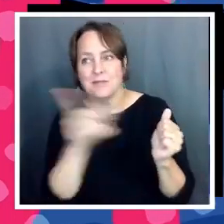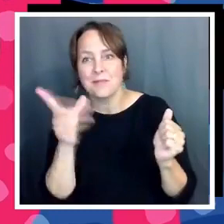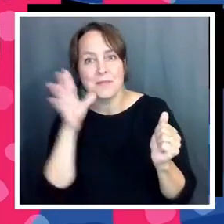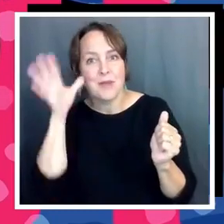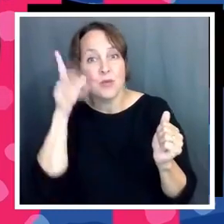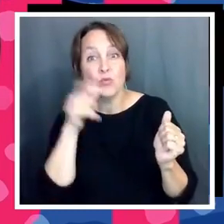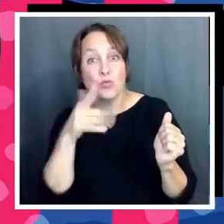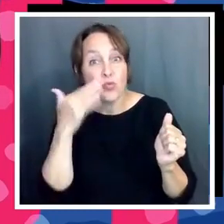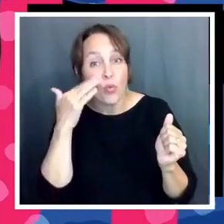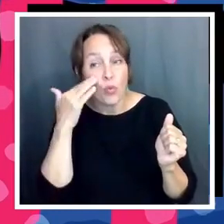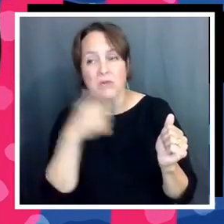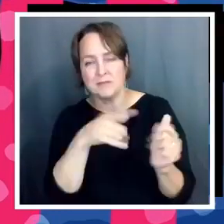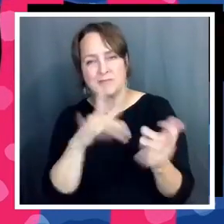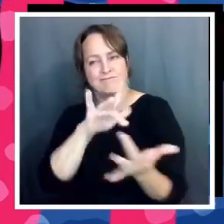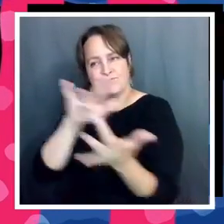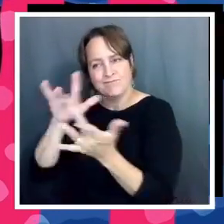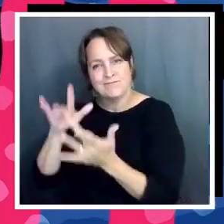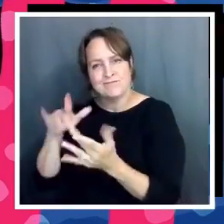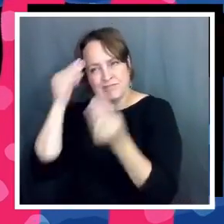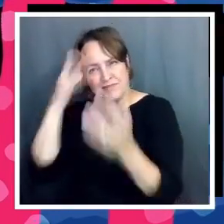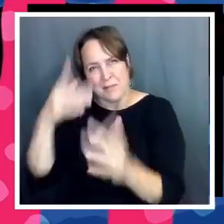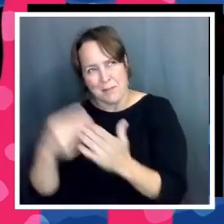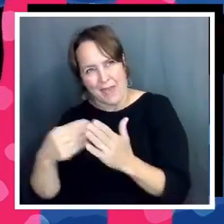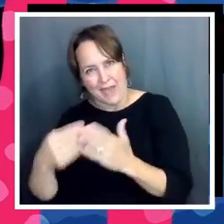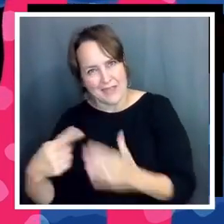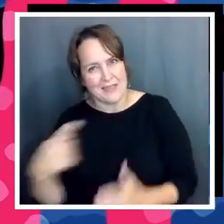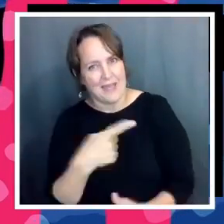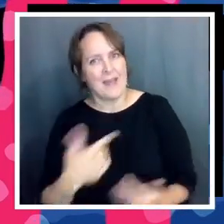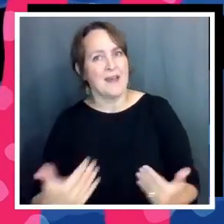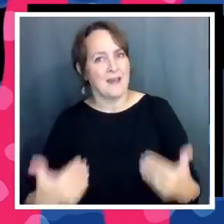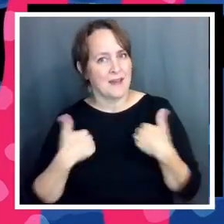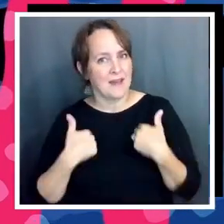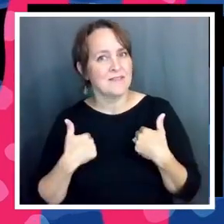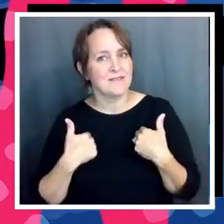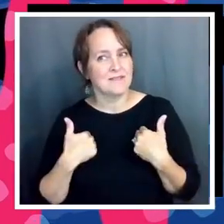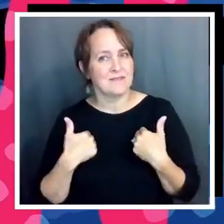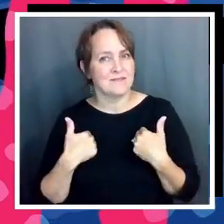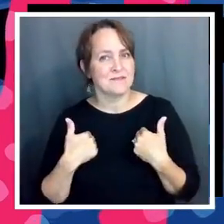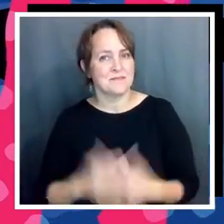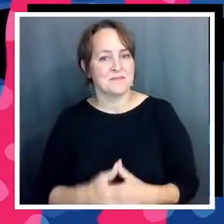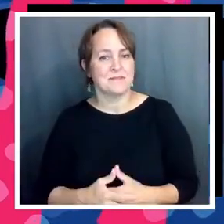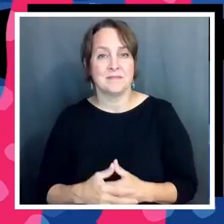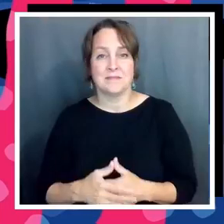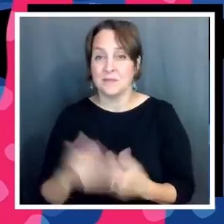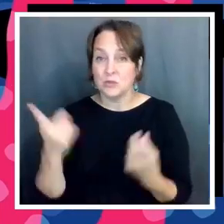REREADING THE WORD. L OUOUT